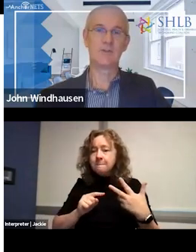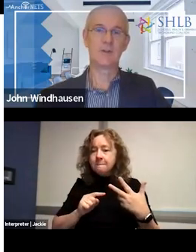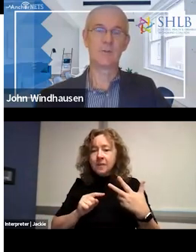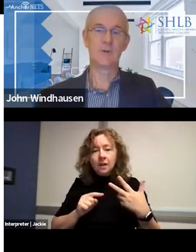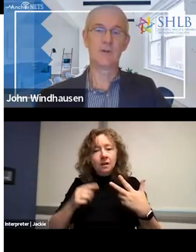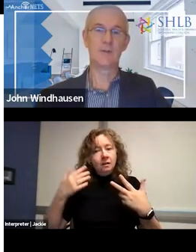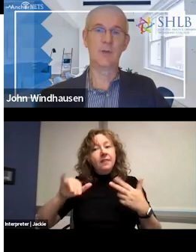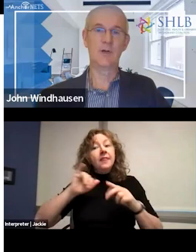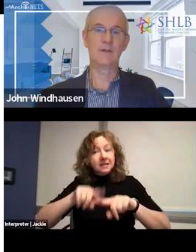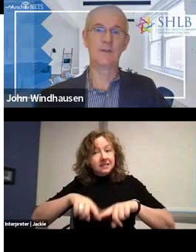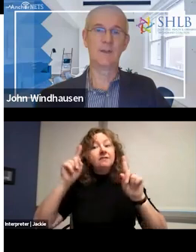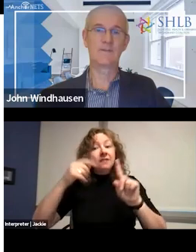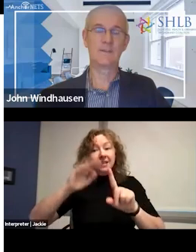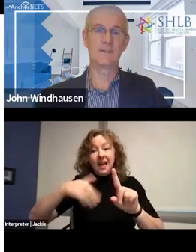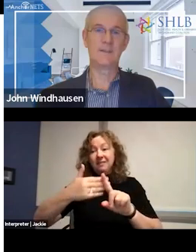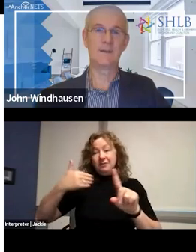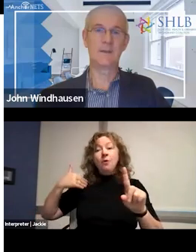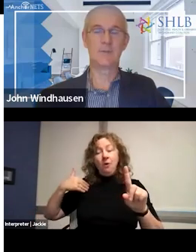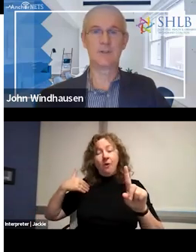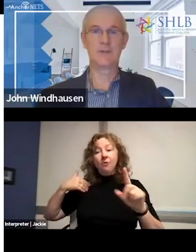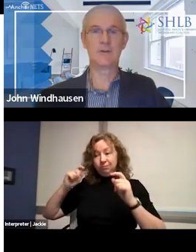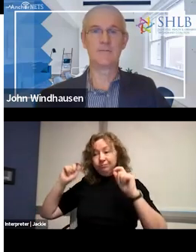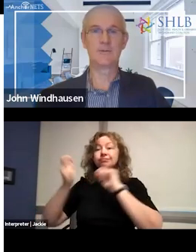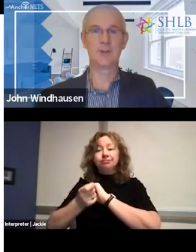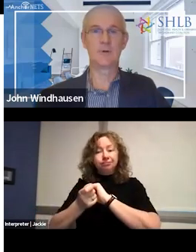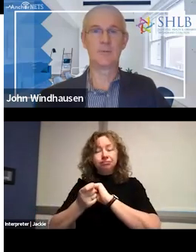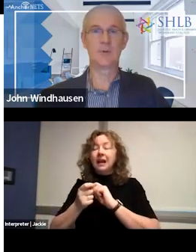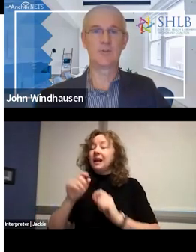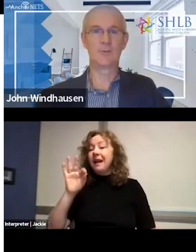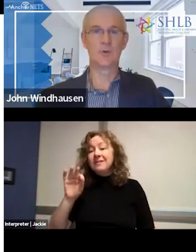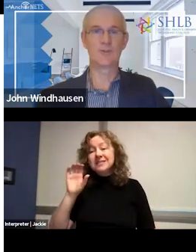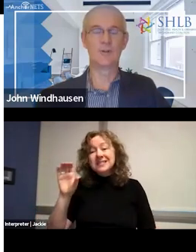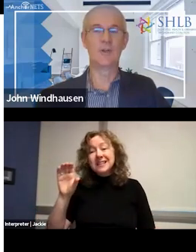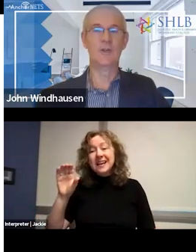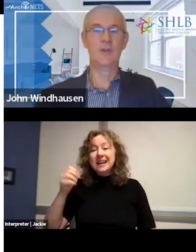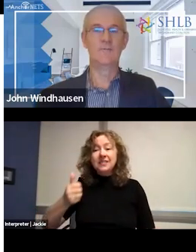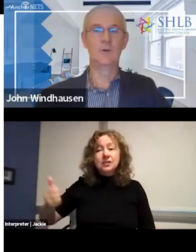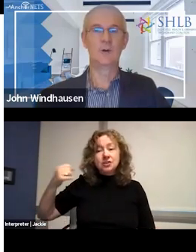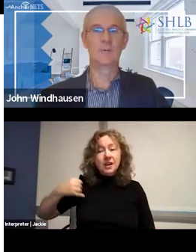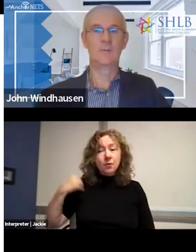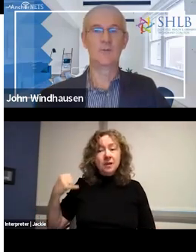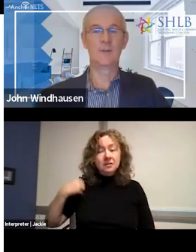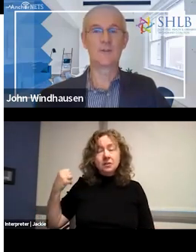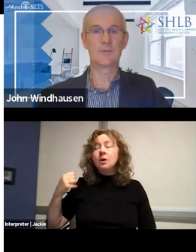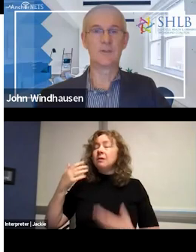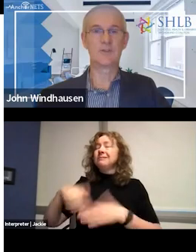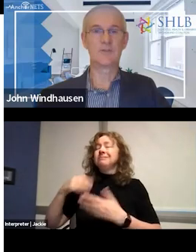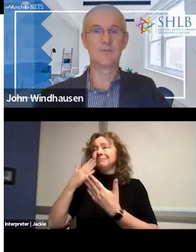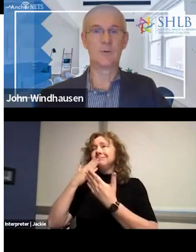John Windhausen: So this is a very significant change. And we really applaud the Fcc. In particular for Chairwoman Rosenworsel